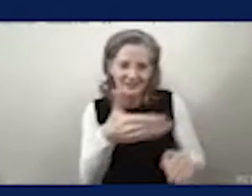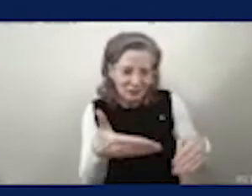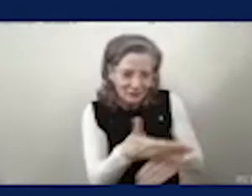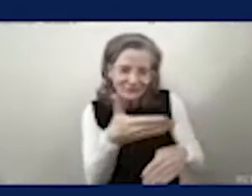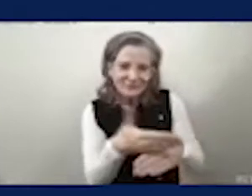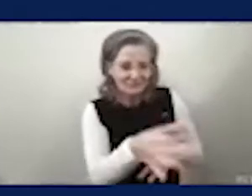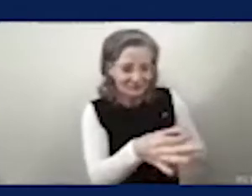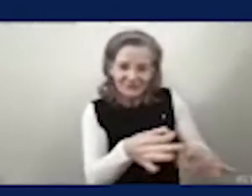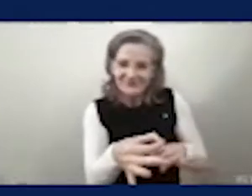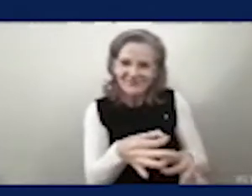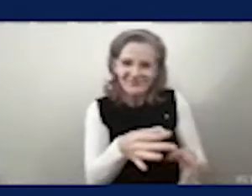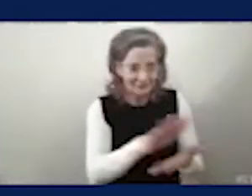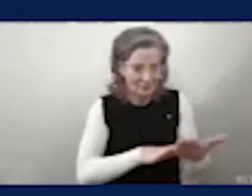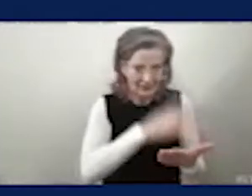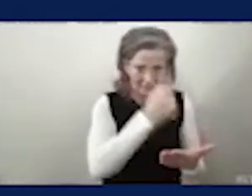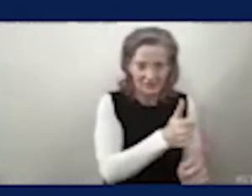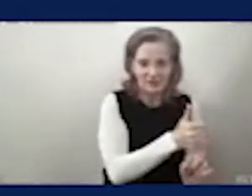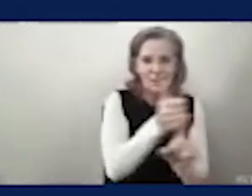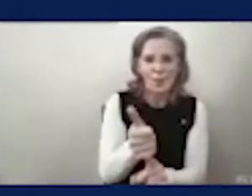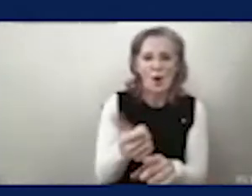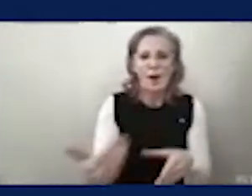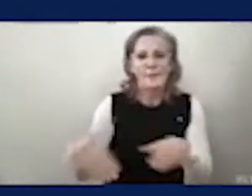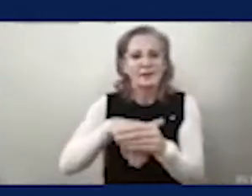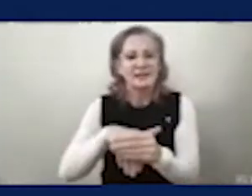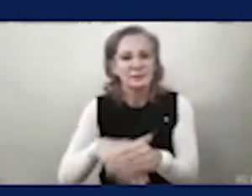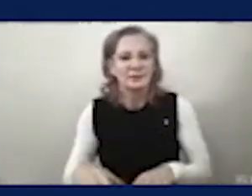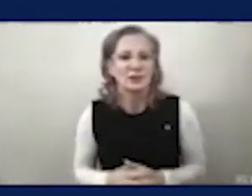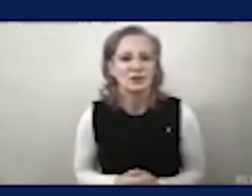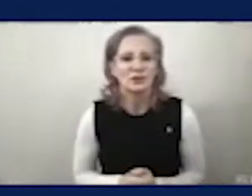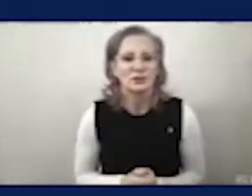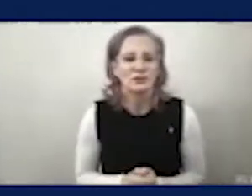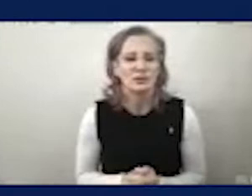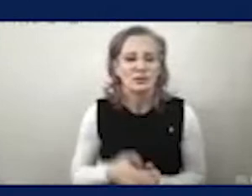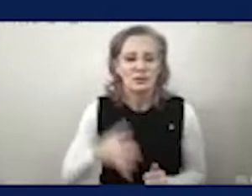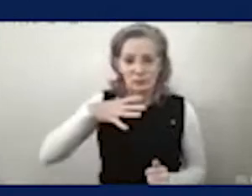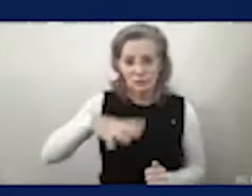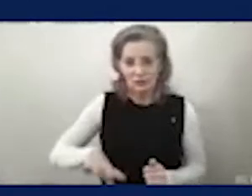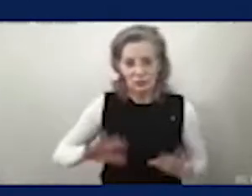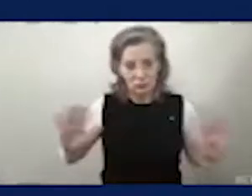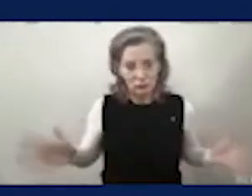Thirdly, we need to enhance the ability to access and engage with evidence and data.